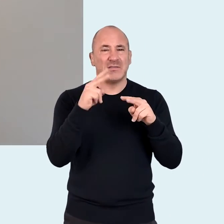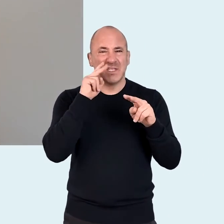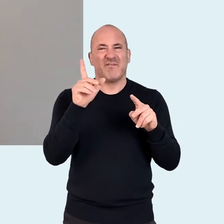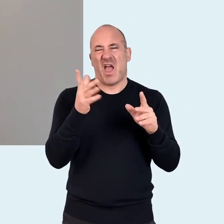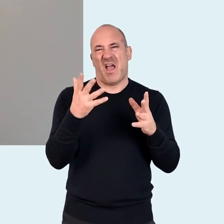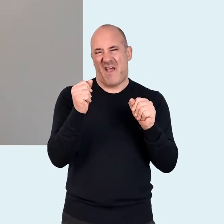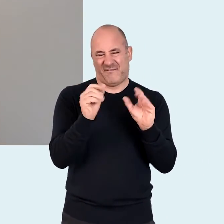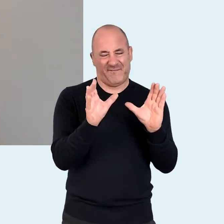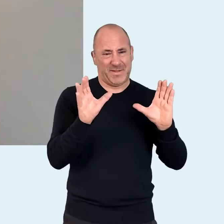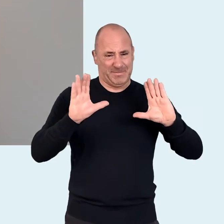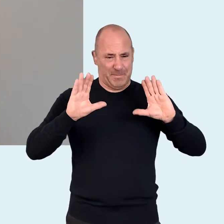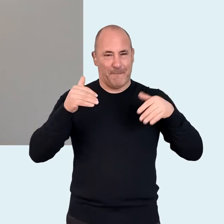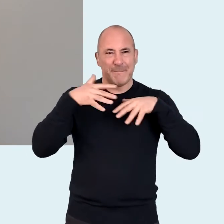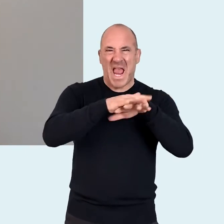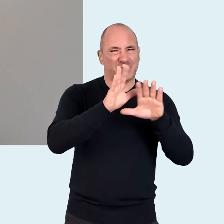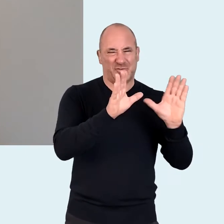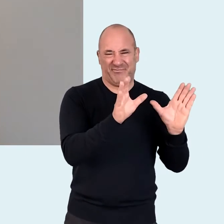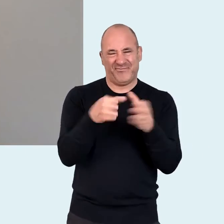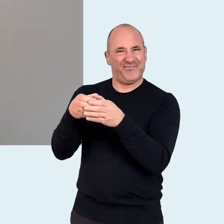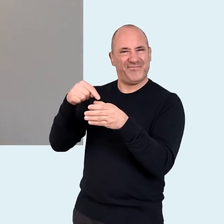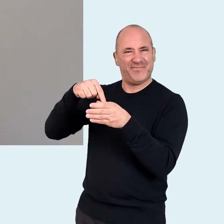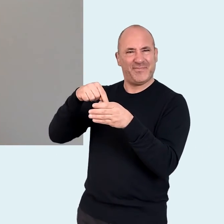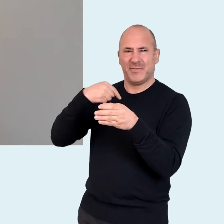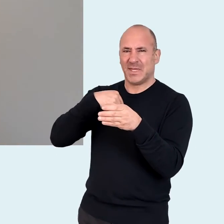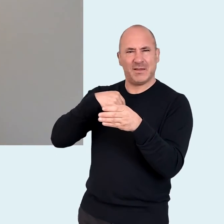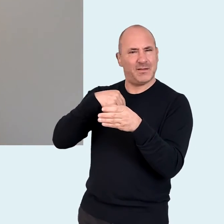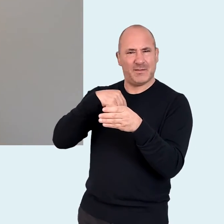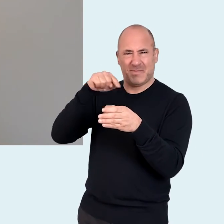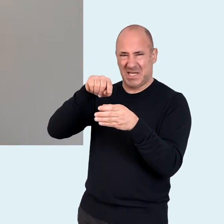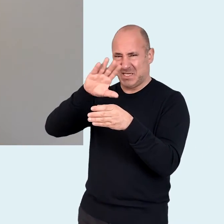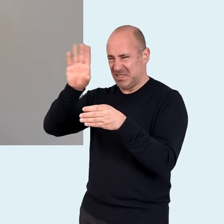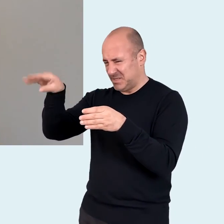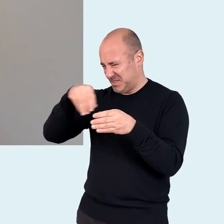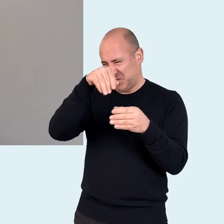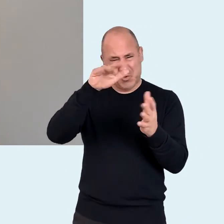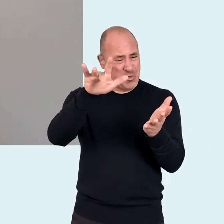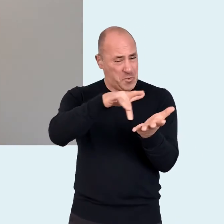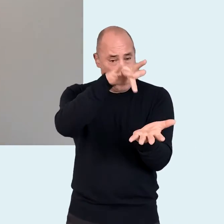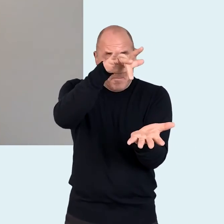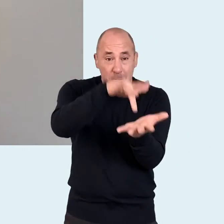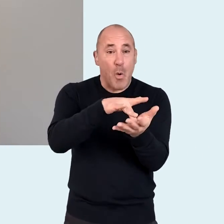Sometimes inclusive dance is seen as some fringe practice. For me, inclusive dance sits